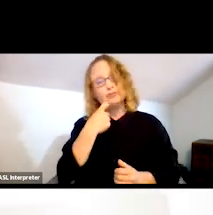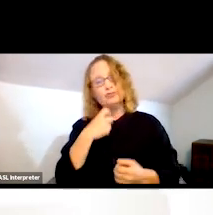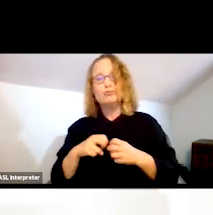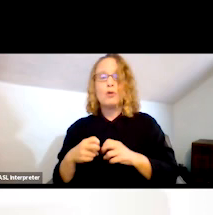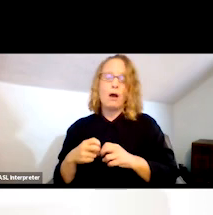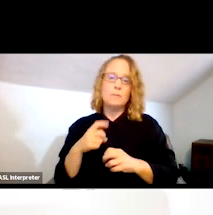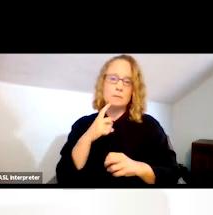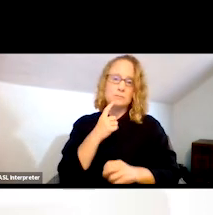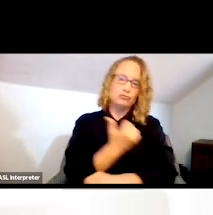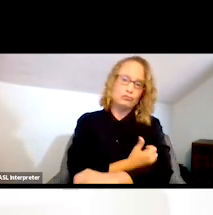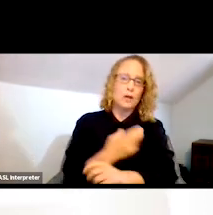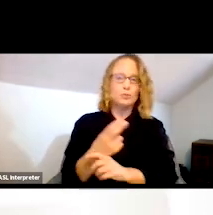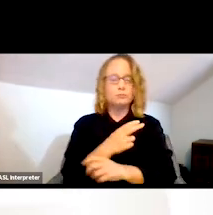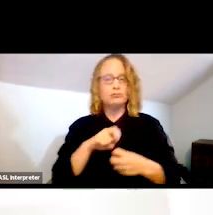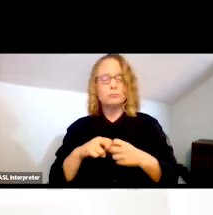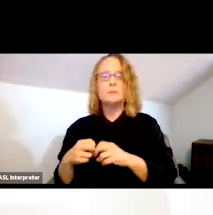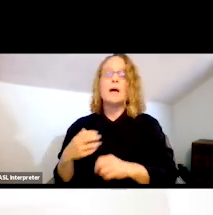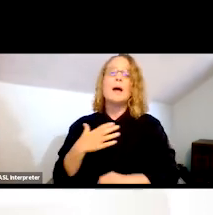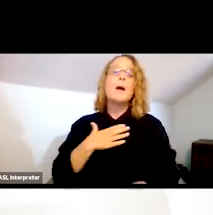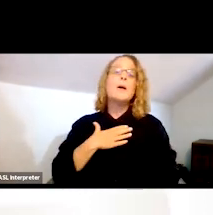of the population of veterans with PTSD.